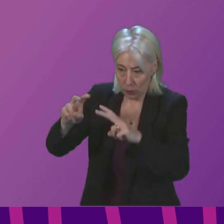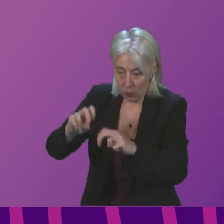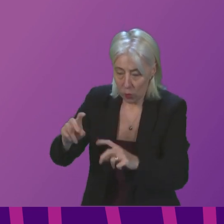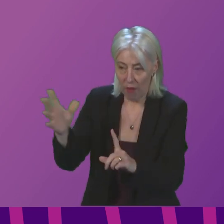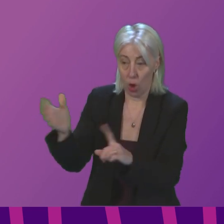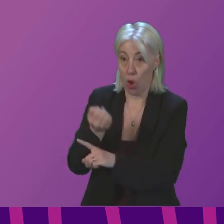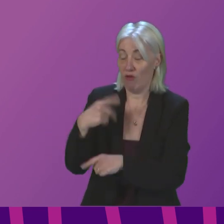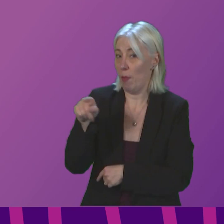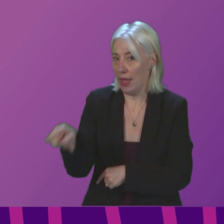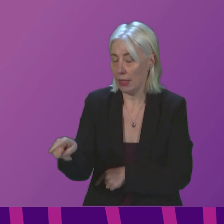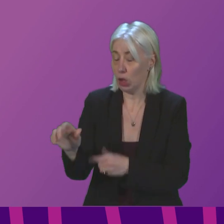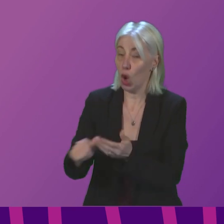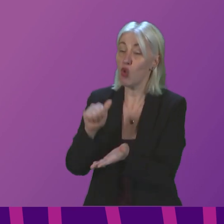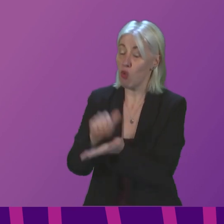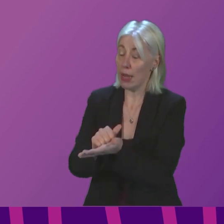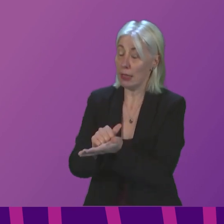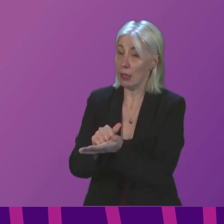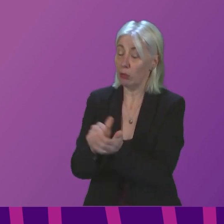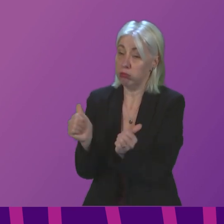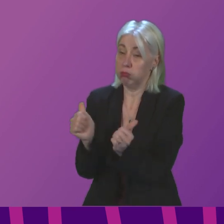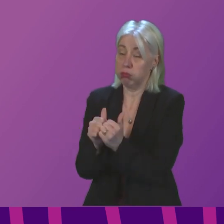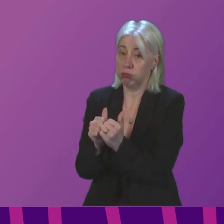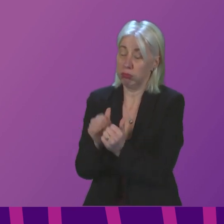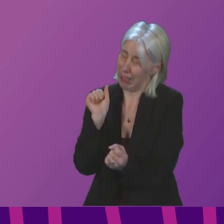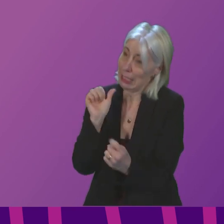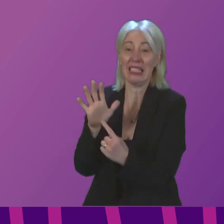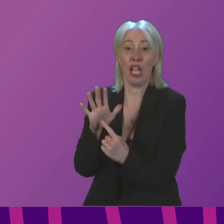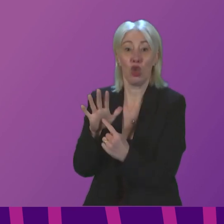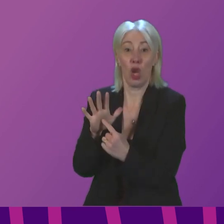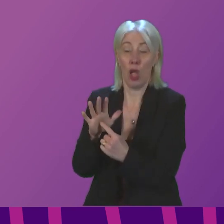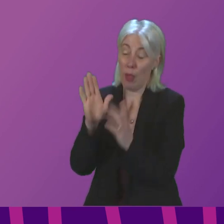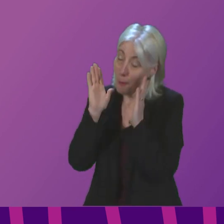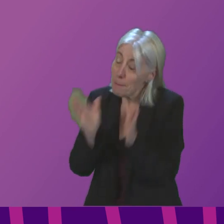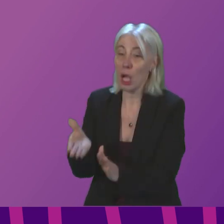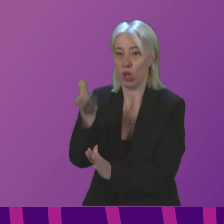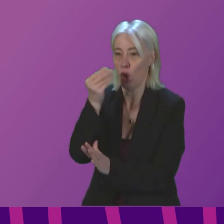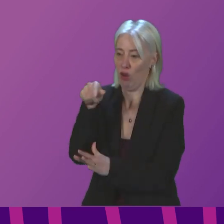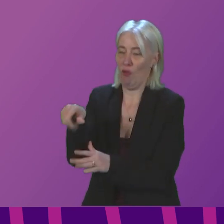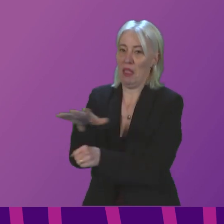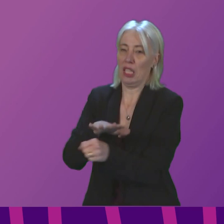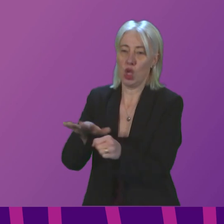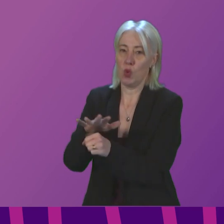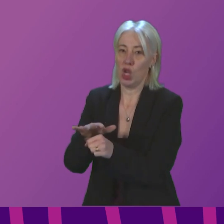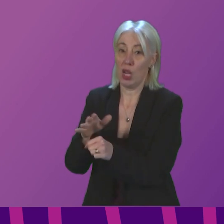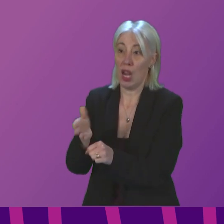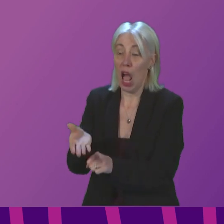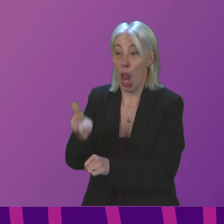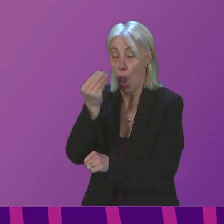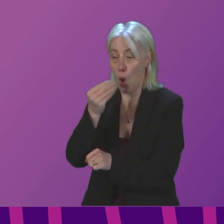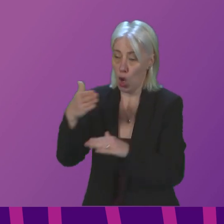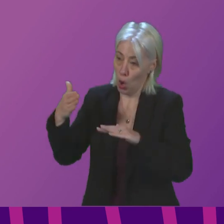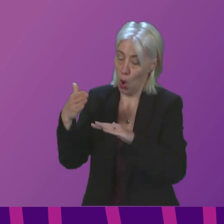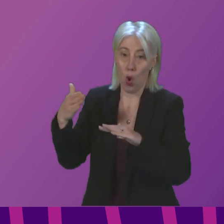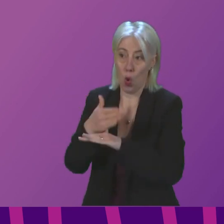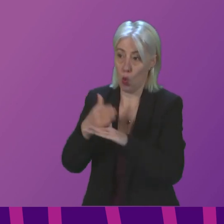It is right and proper—indeed, it is essential—that lessons are learned and acted on as appropriate.